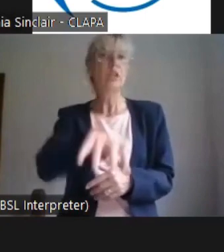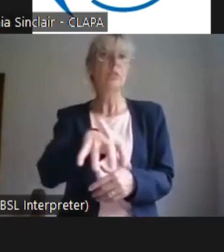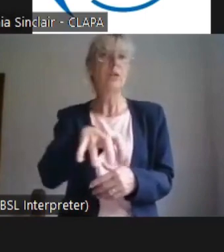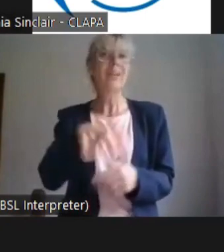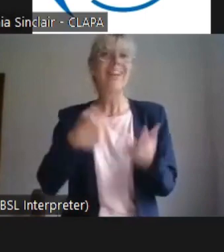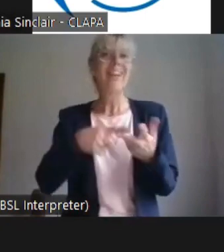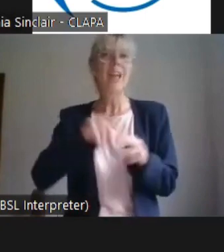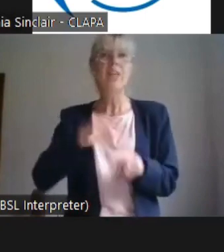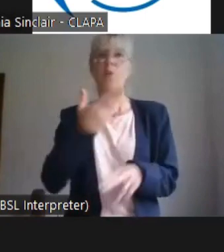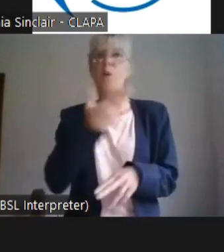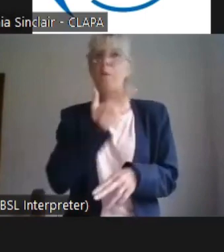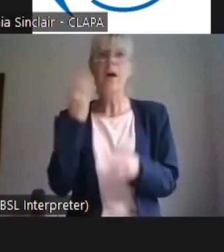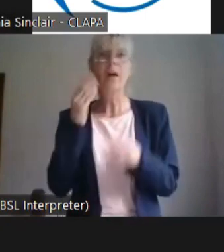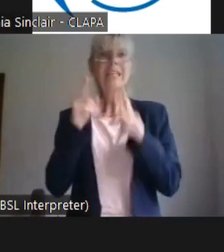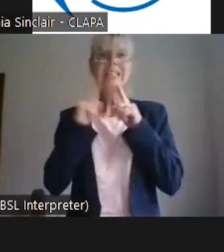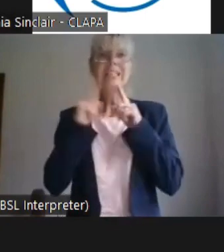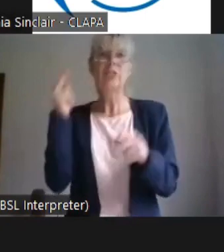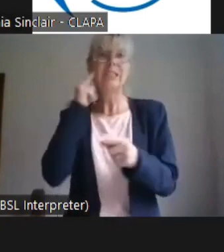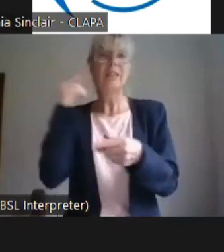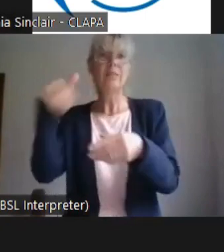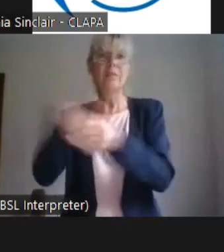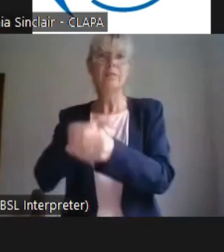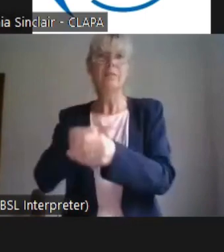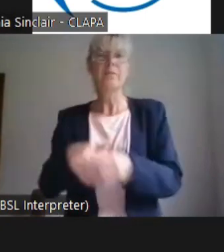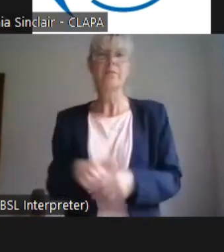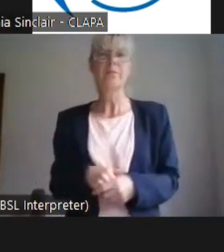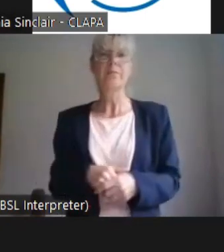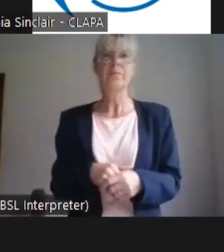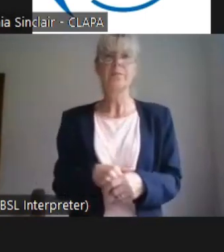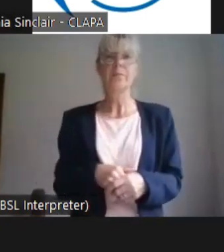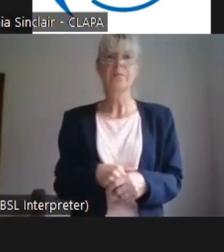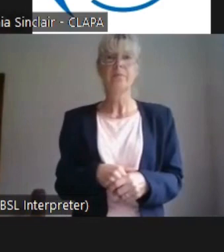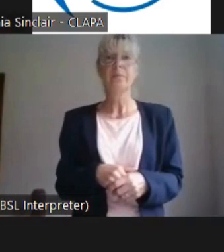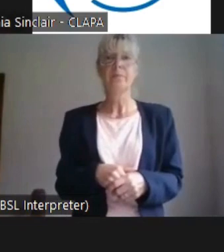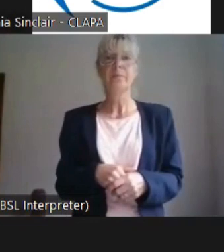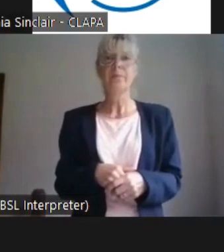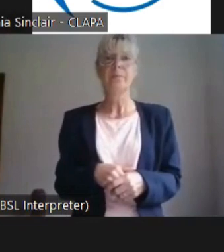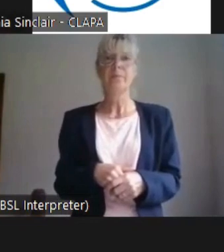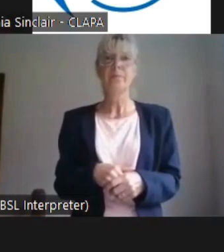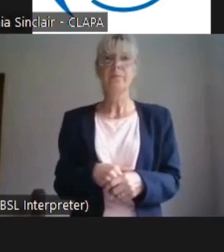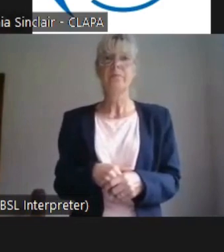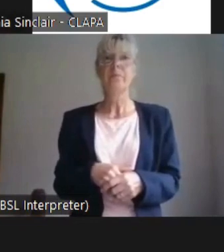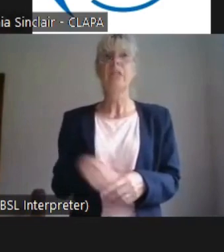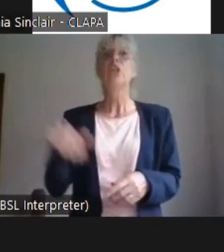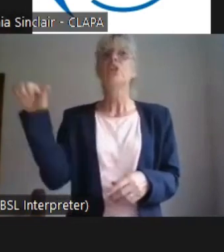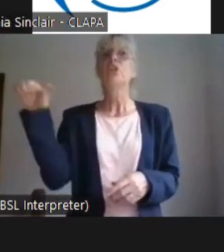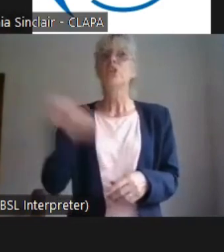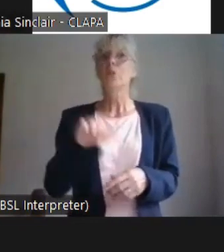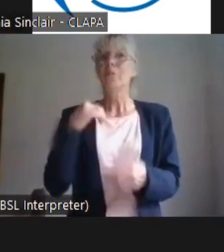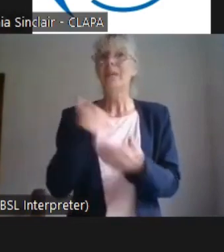I think it's sort of it it should be part of um every Department hopefully I would I would think